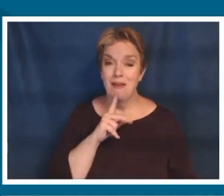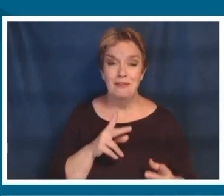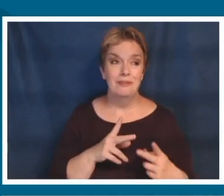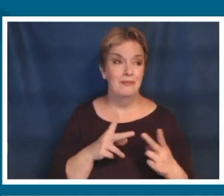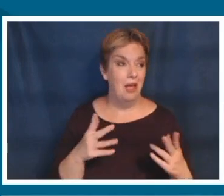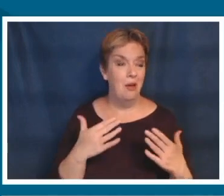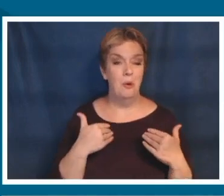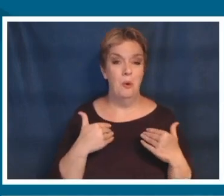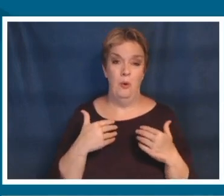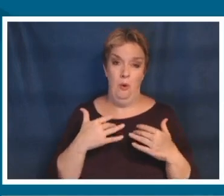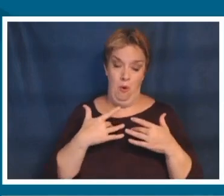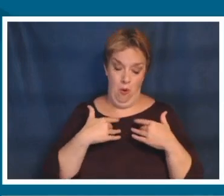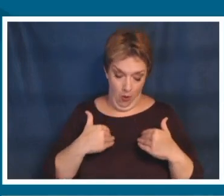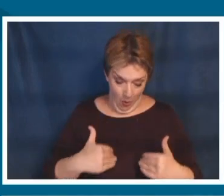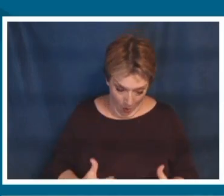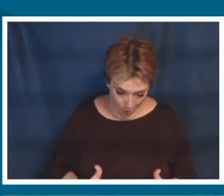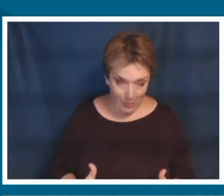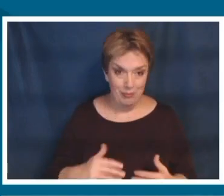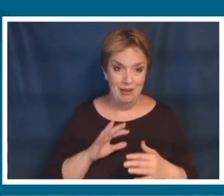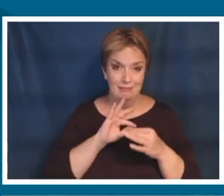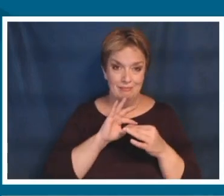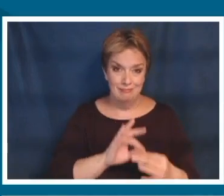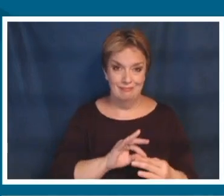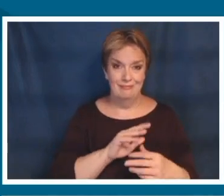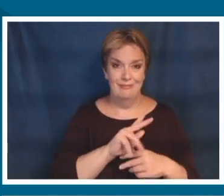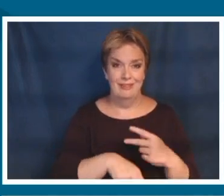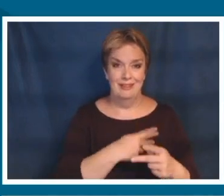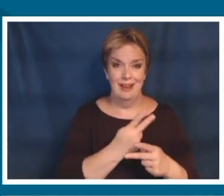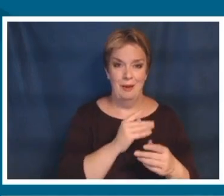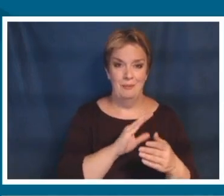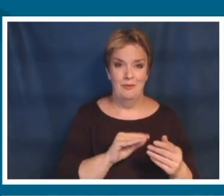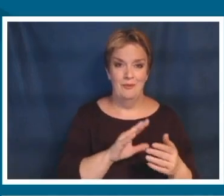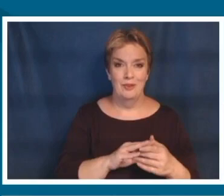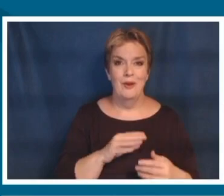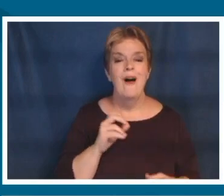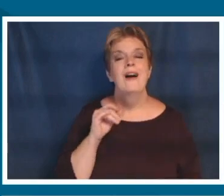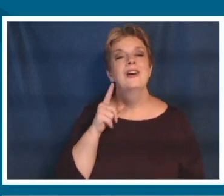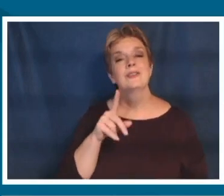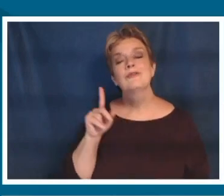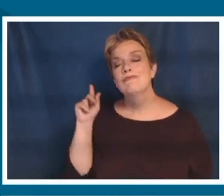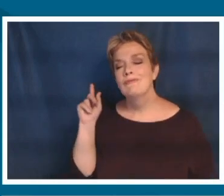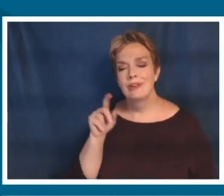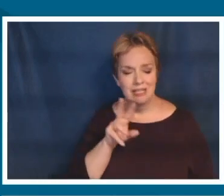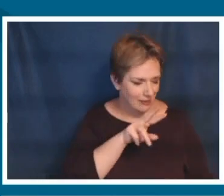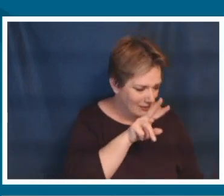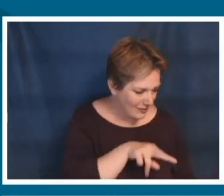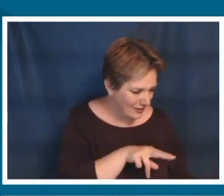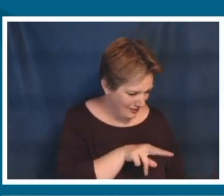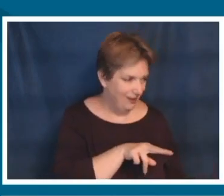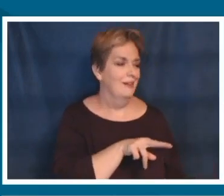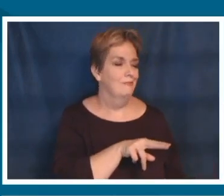and go oh this happened here like the couch was right here on this sidewalk